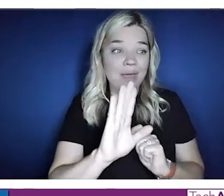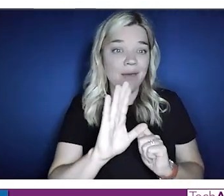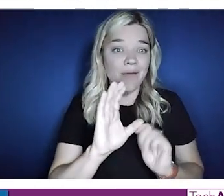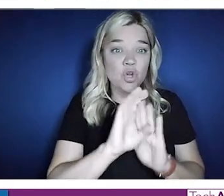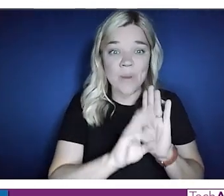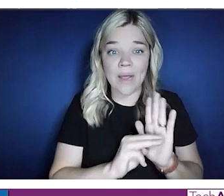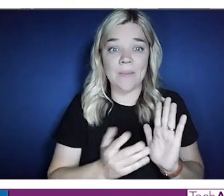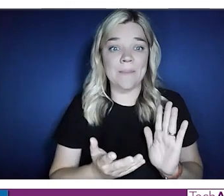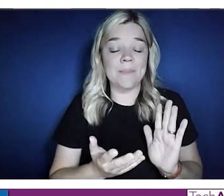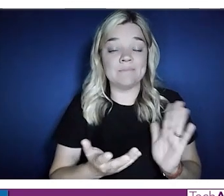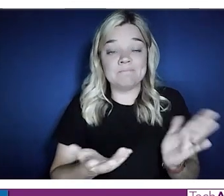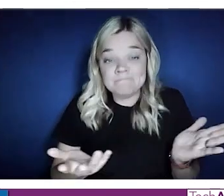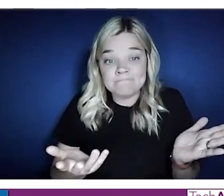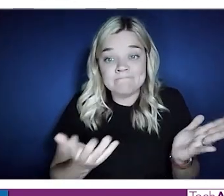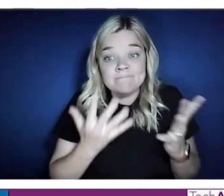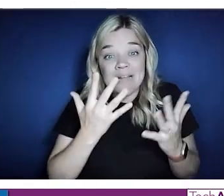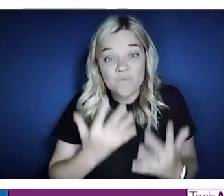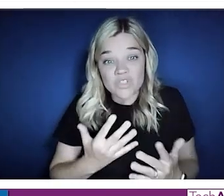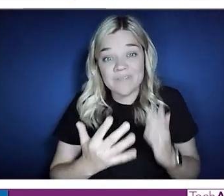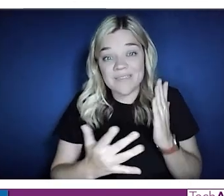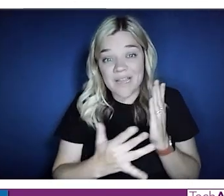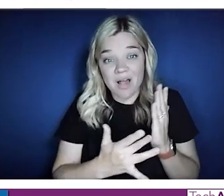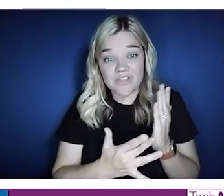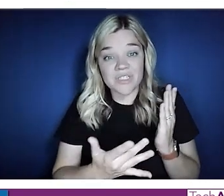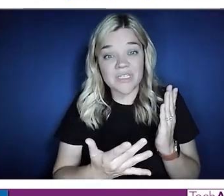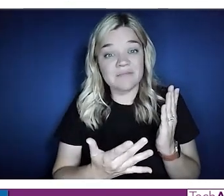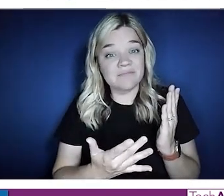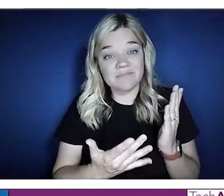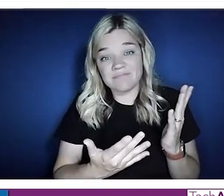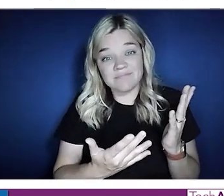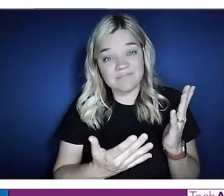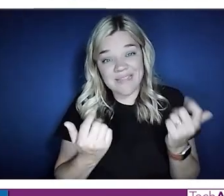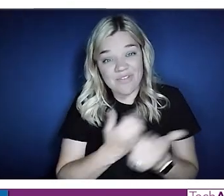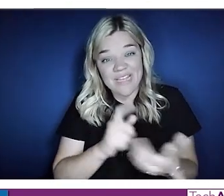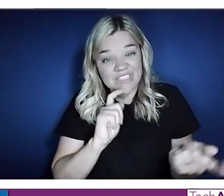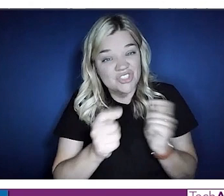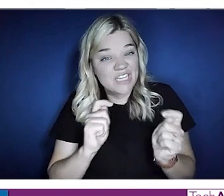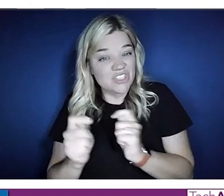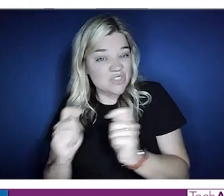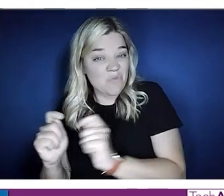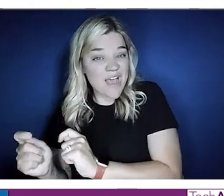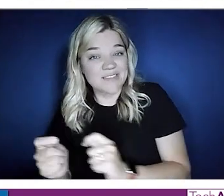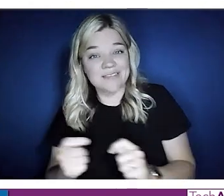unfortunately, things technology-wise are changing so fast. It really has to be done.